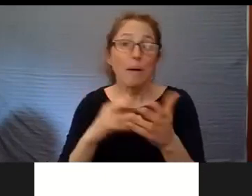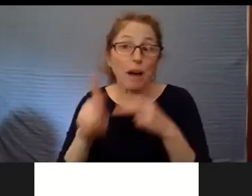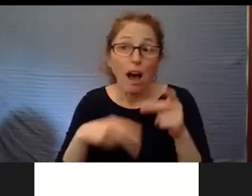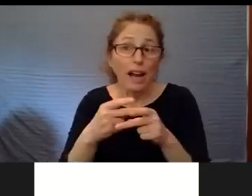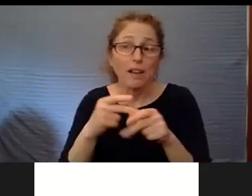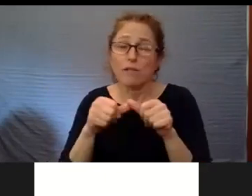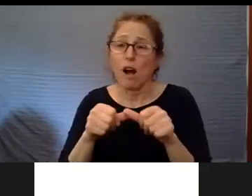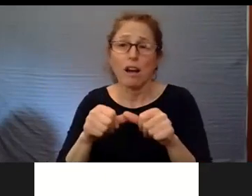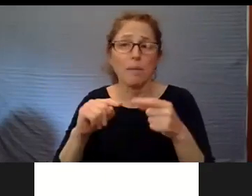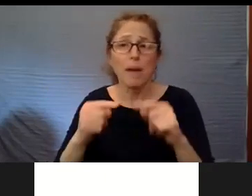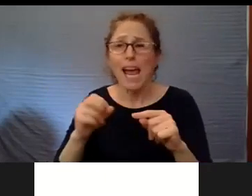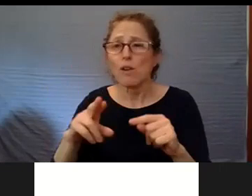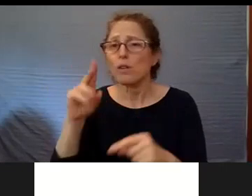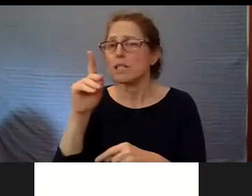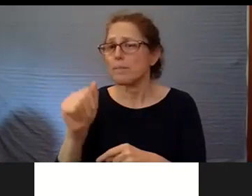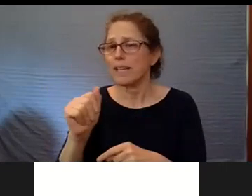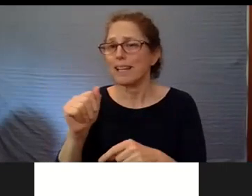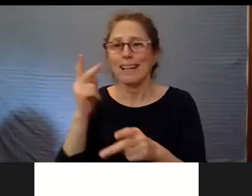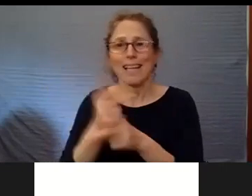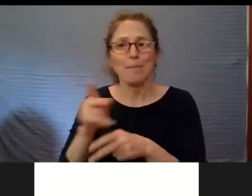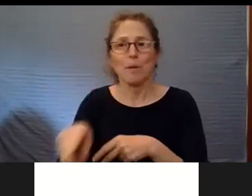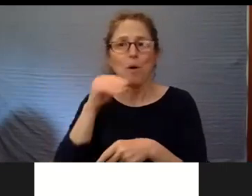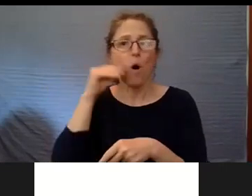that keeps them house bound for periods at a time.